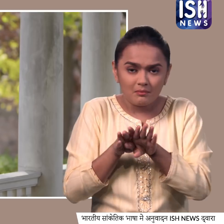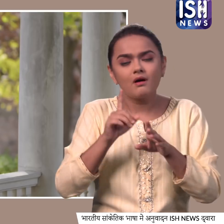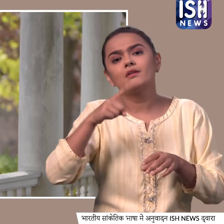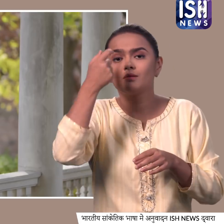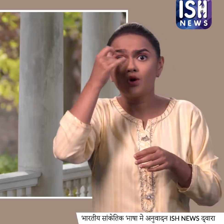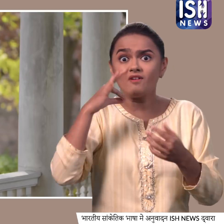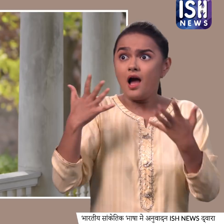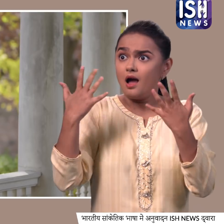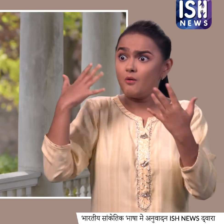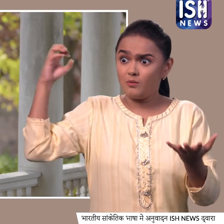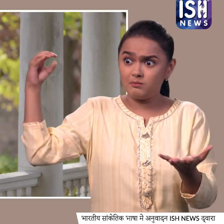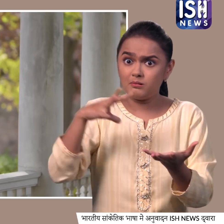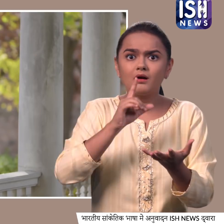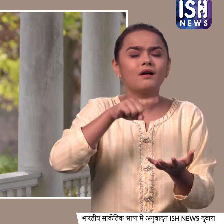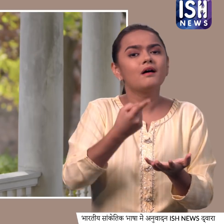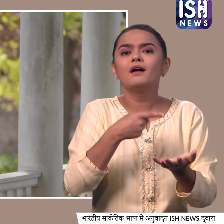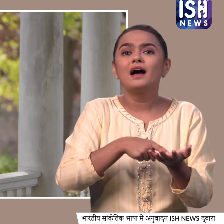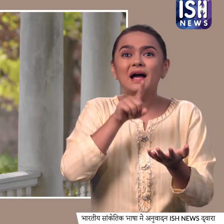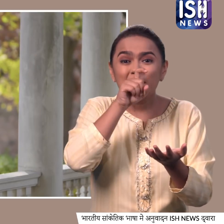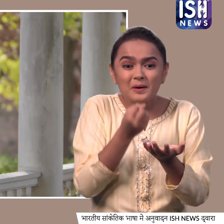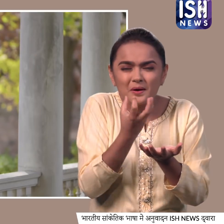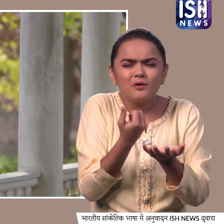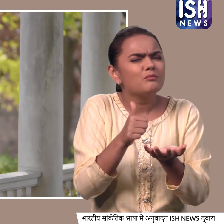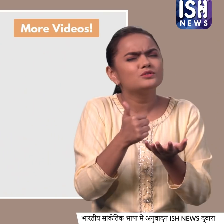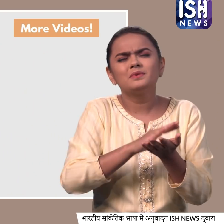As soon as you increase this fresh air, there won't be any more mold or fungus